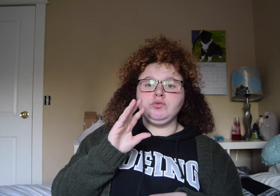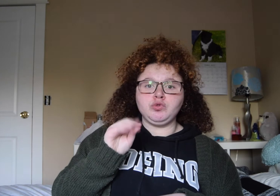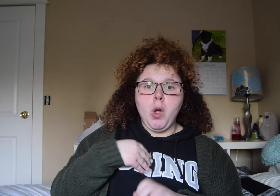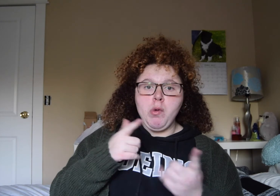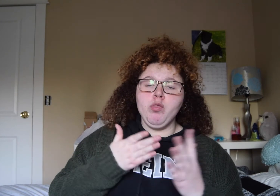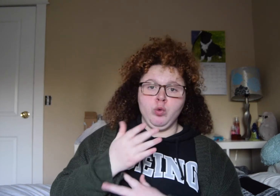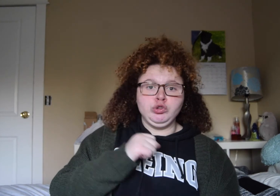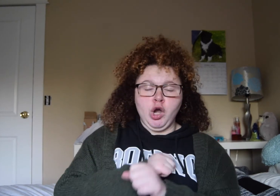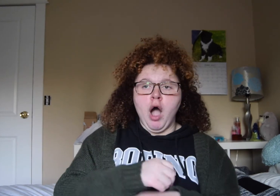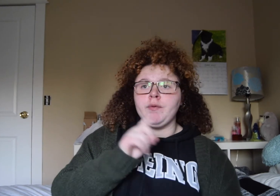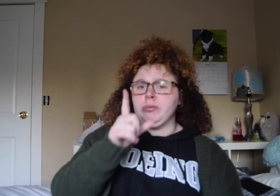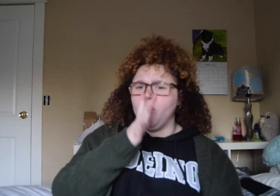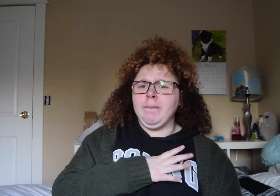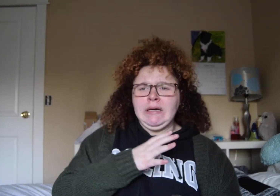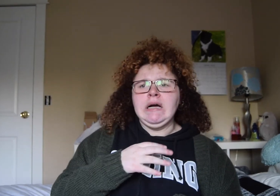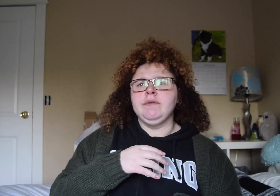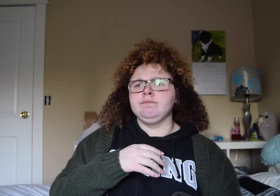Okay so when I went through security, there was a woman